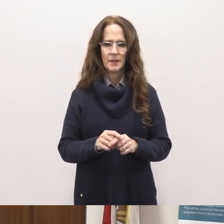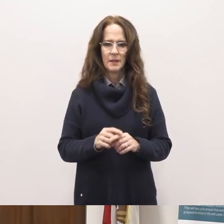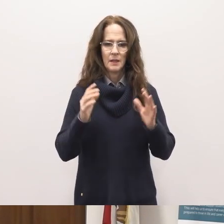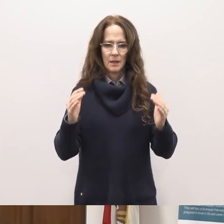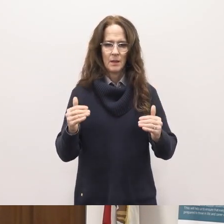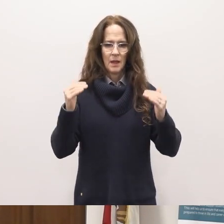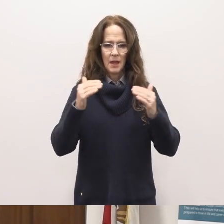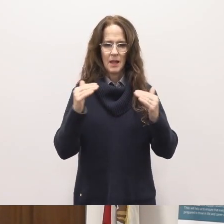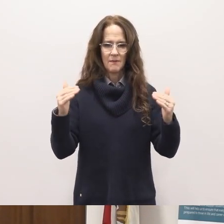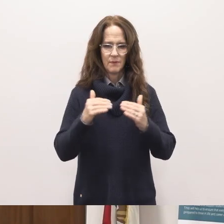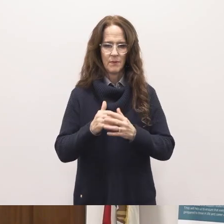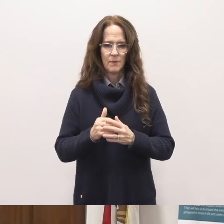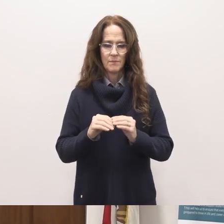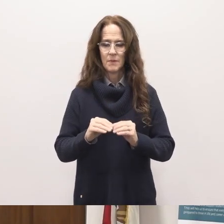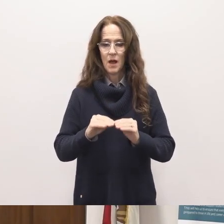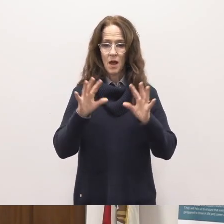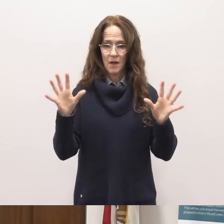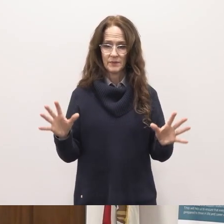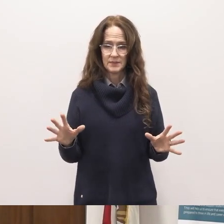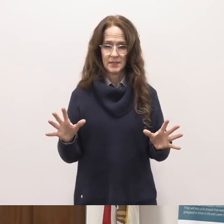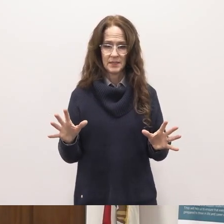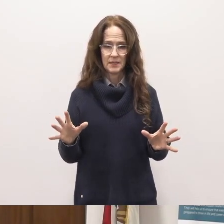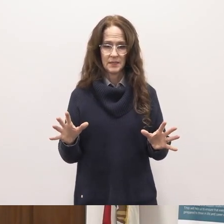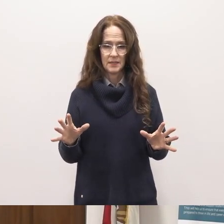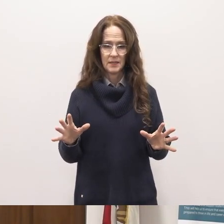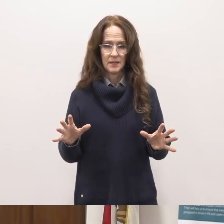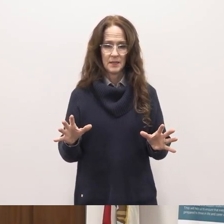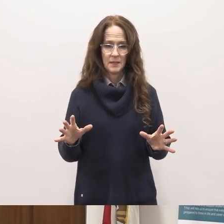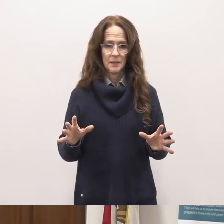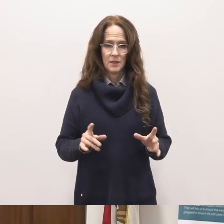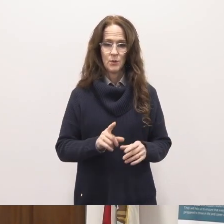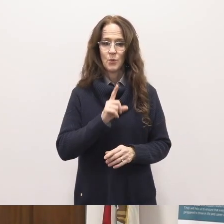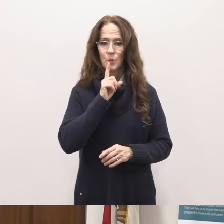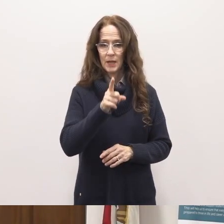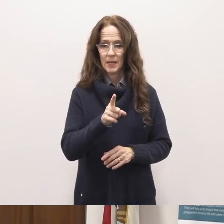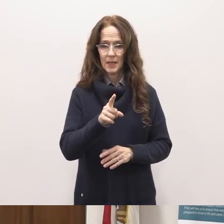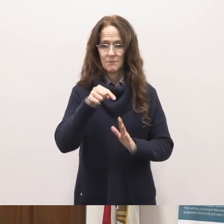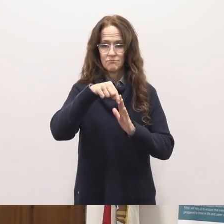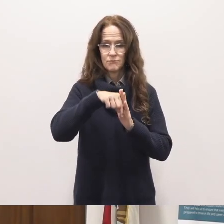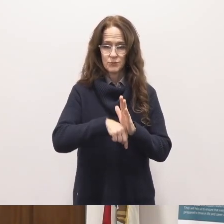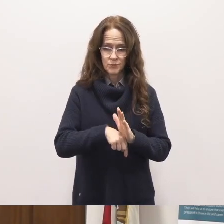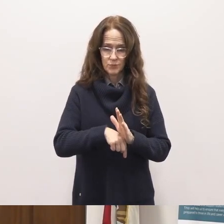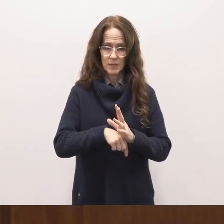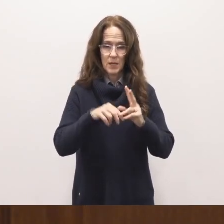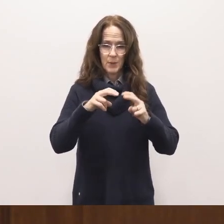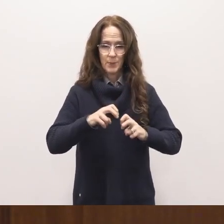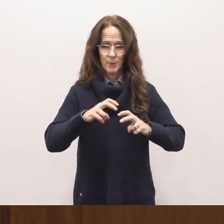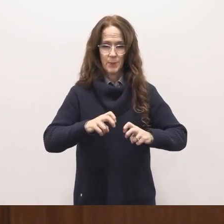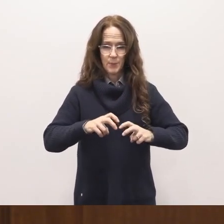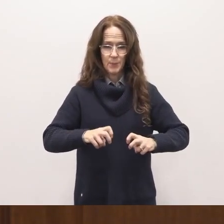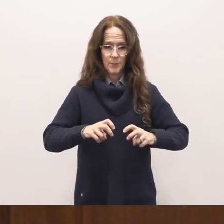Obviously, this is an extremely detailed, exhaustive process.